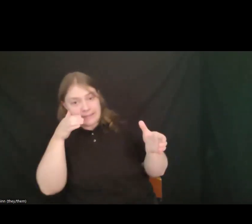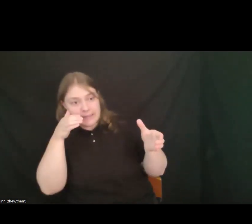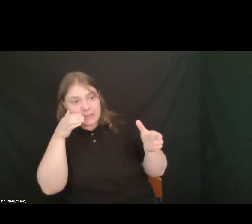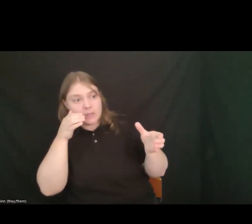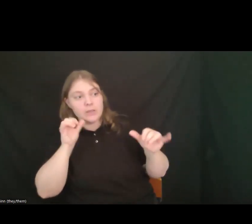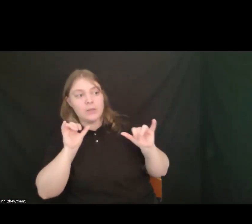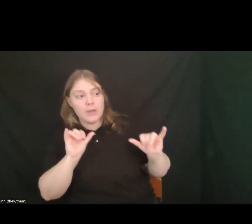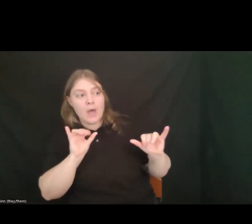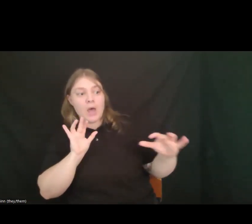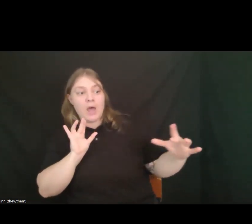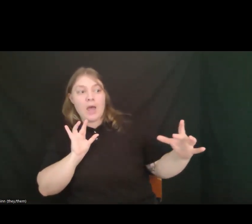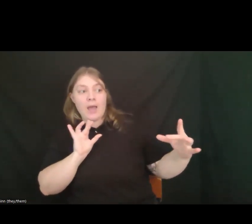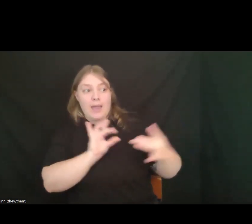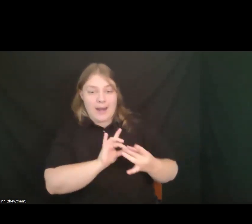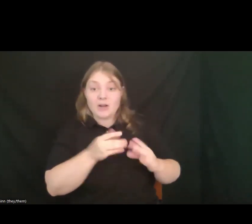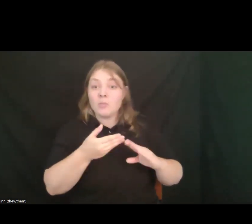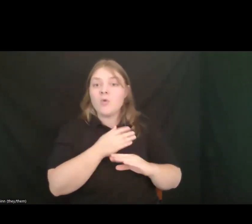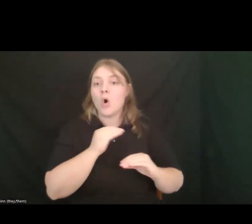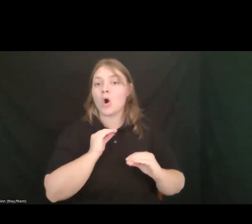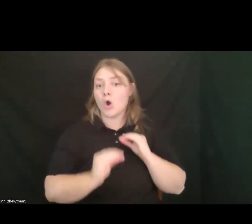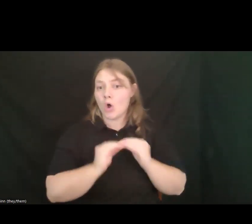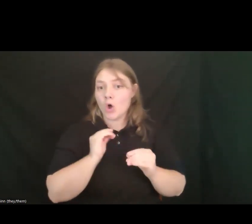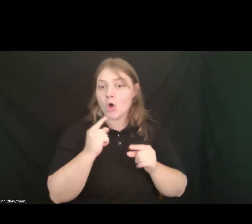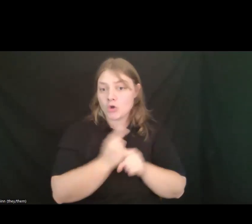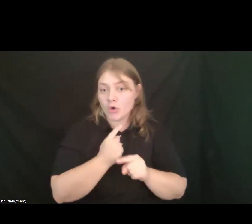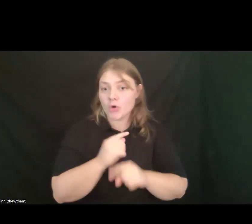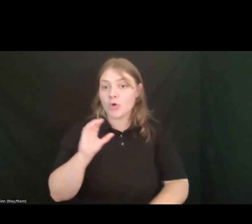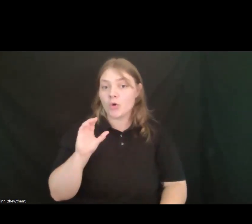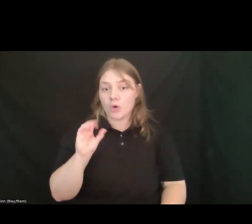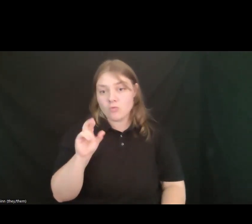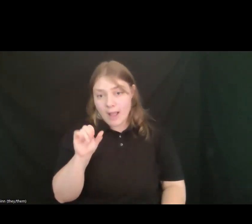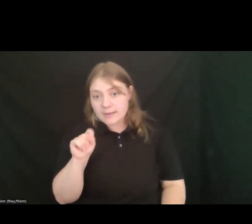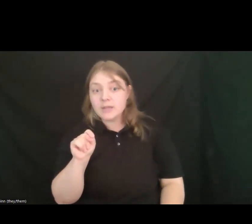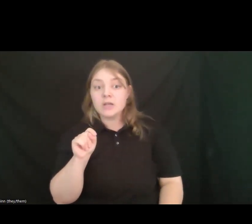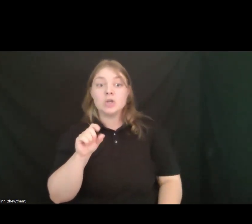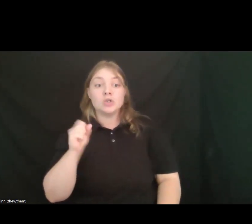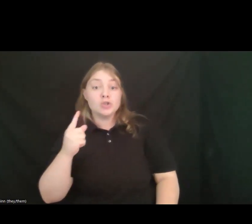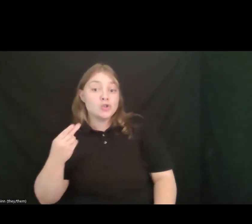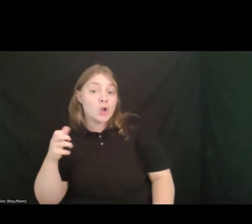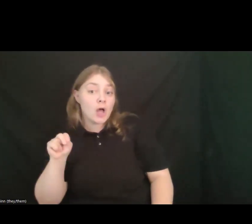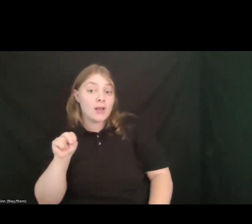before you correct as Sean said find some way to connect to understand okay well let me listen to